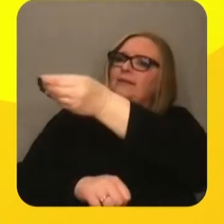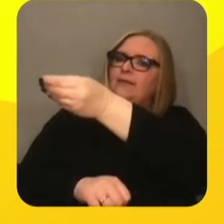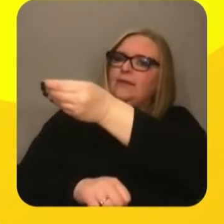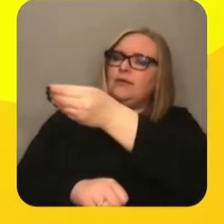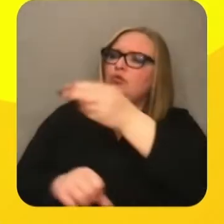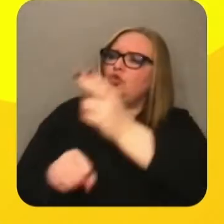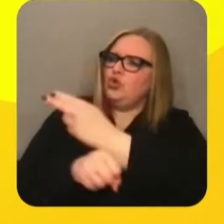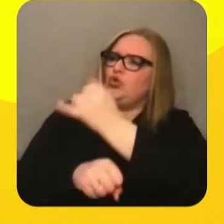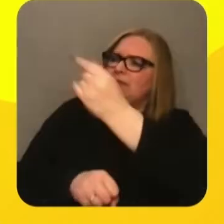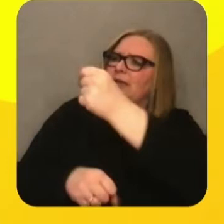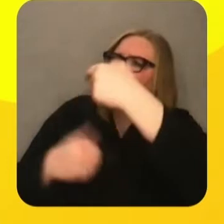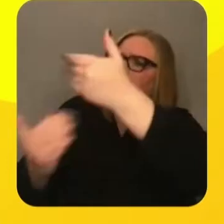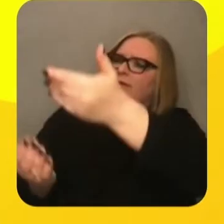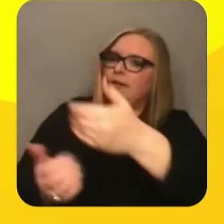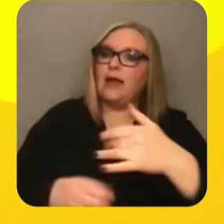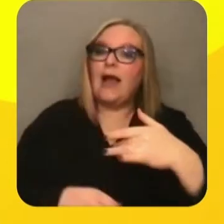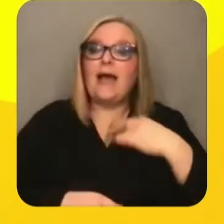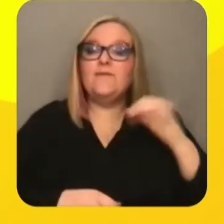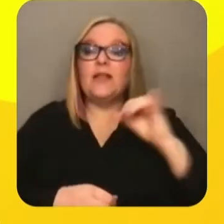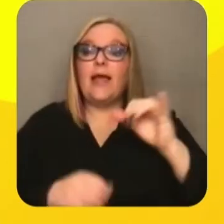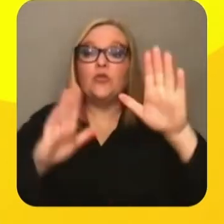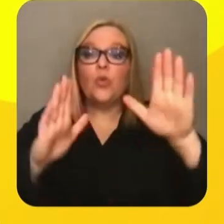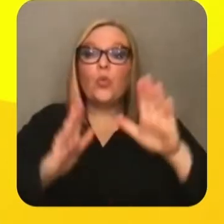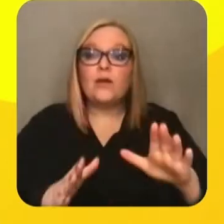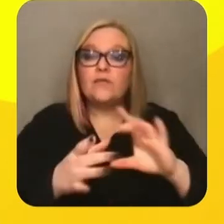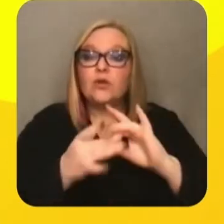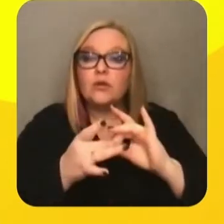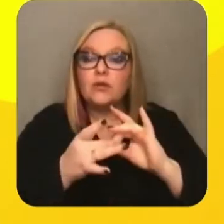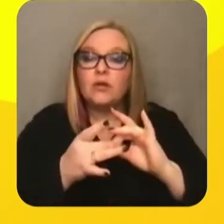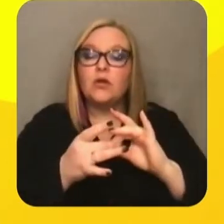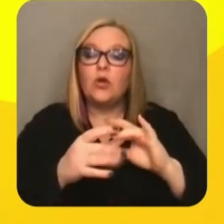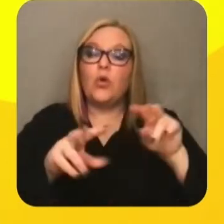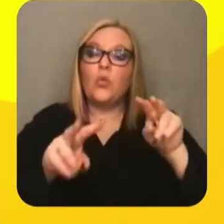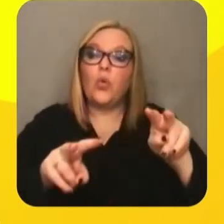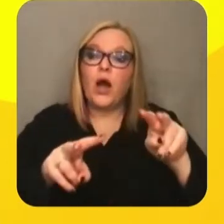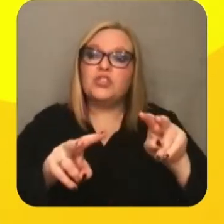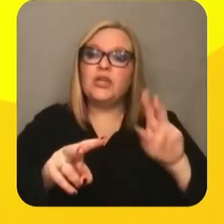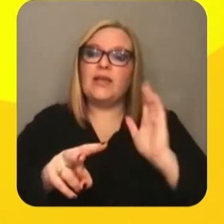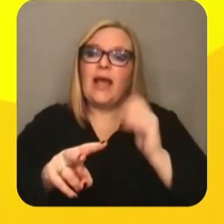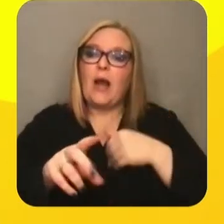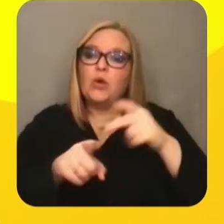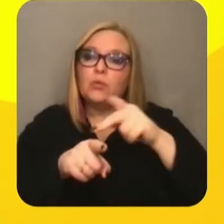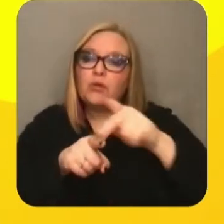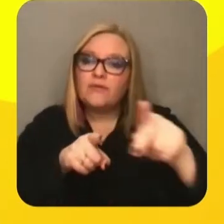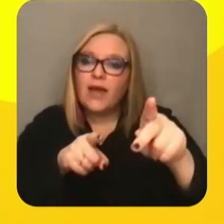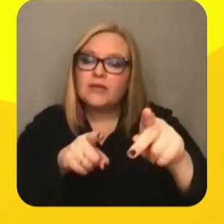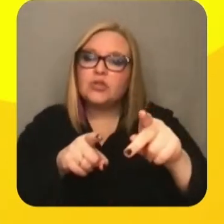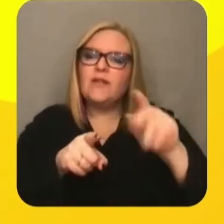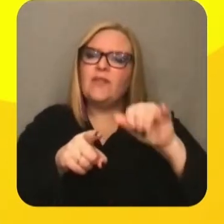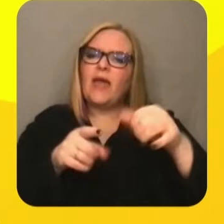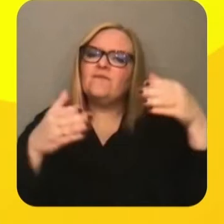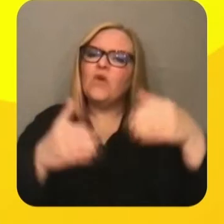I feel like as the wonderful thing about watching this profession and this focus on the DEI expand over the last 20 years.